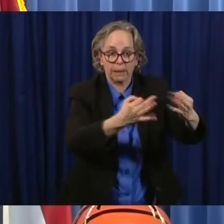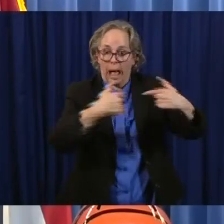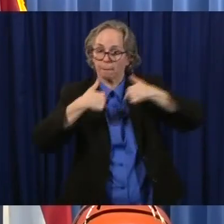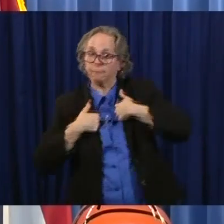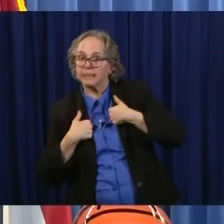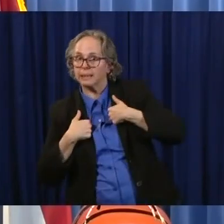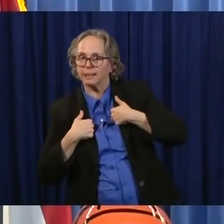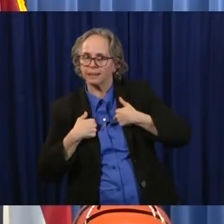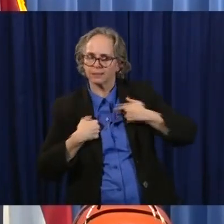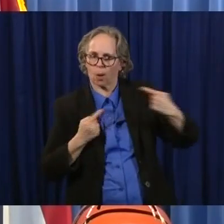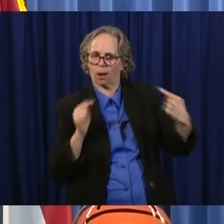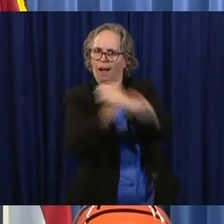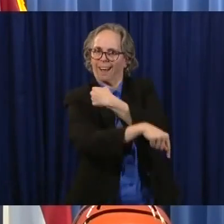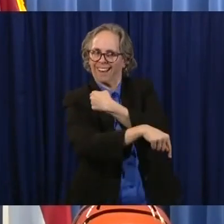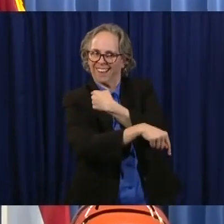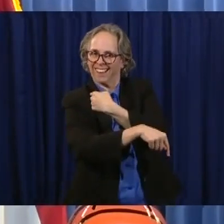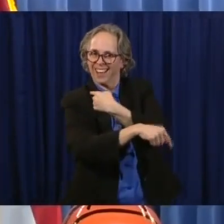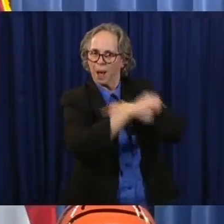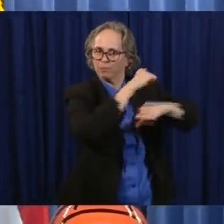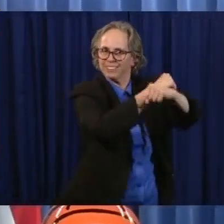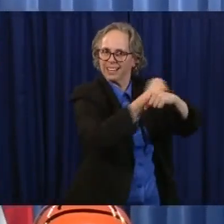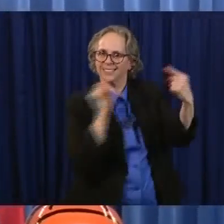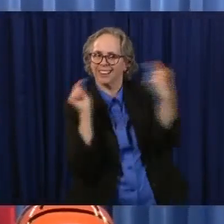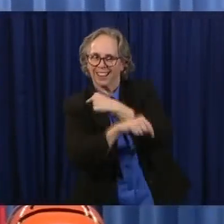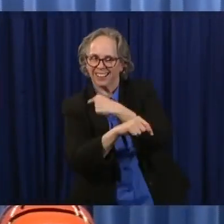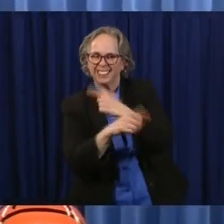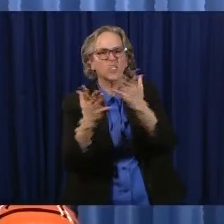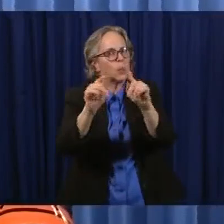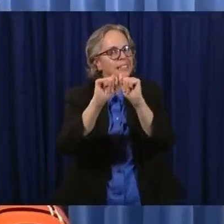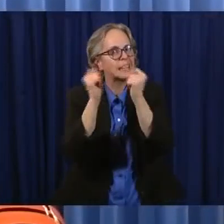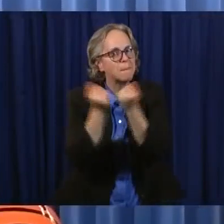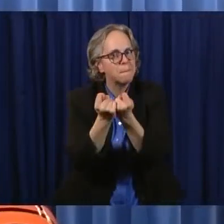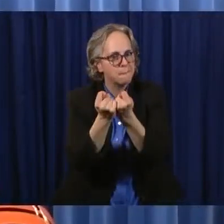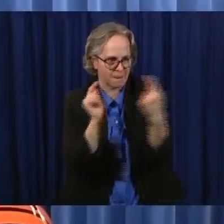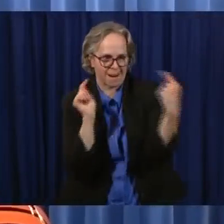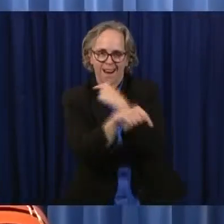ABOUT, I PROTECT MYSELF AND MY FAMILY, AND MY NEIGHBORS. MY NEIGHBORS PROTECT THEIR FAMILY AND ME.